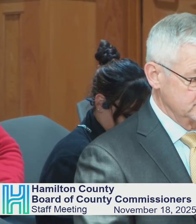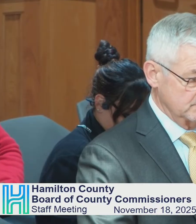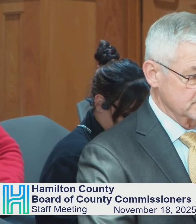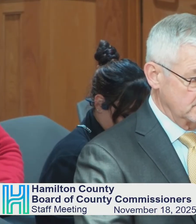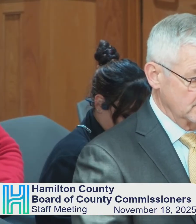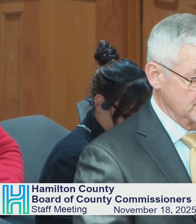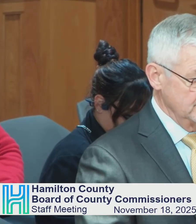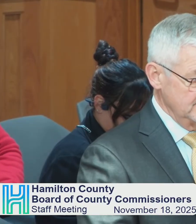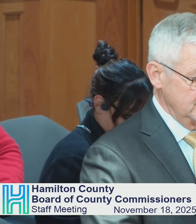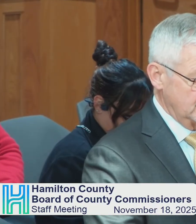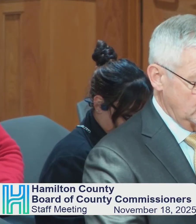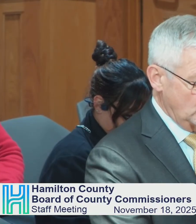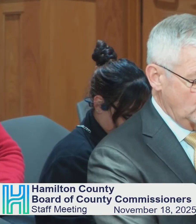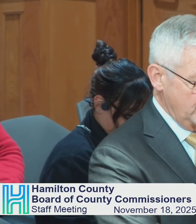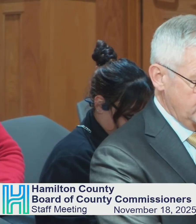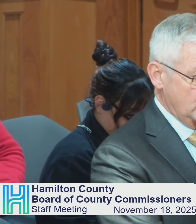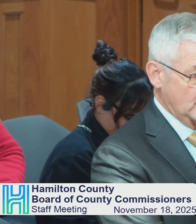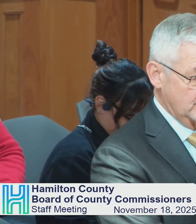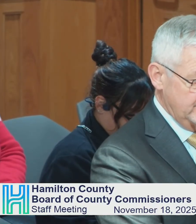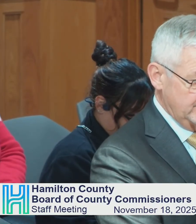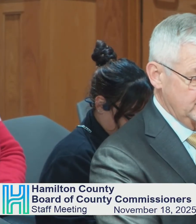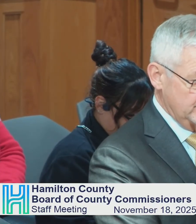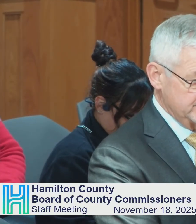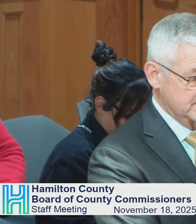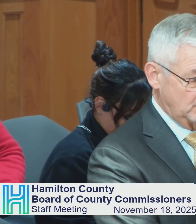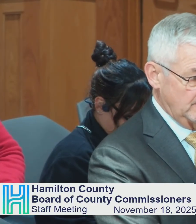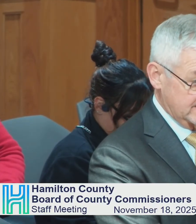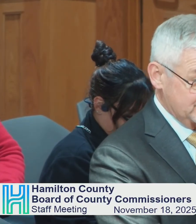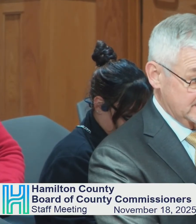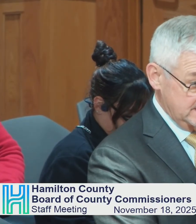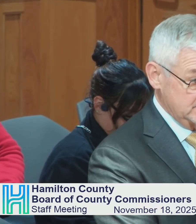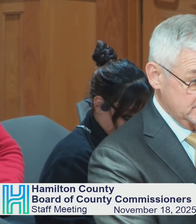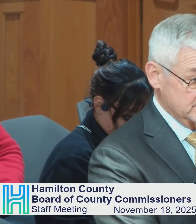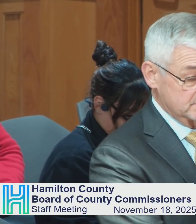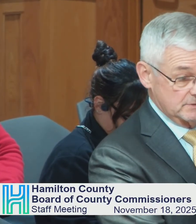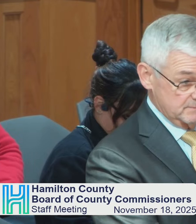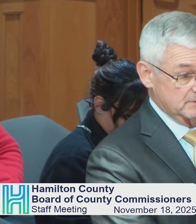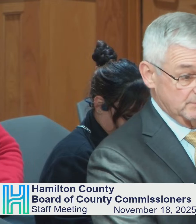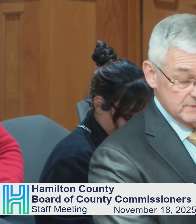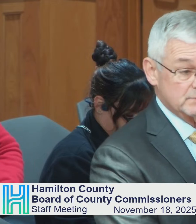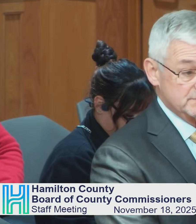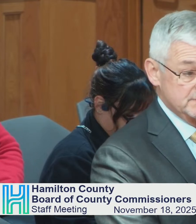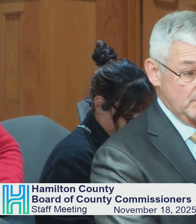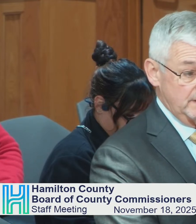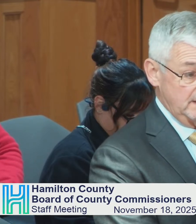took to heart what we thought were very reasonable expectations in terms of the resources that we